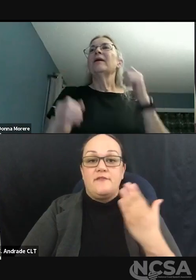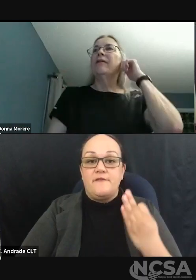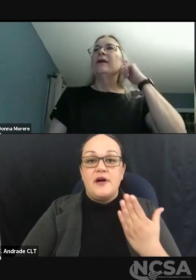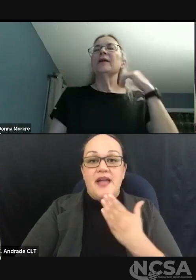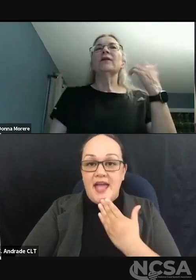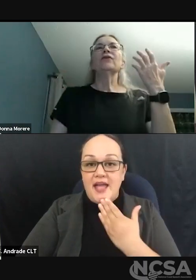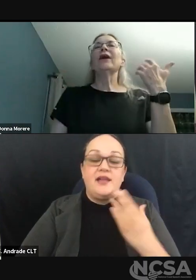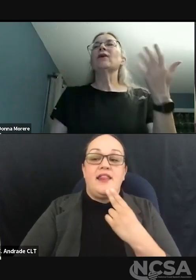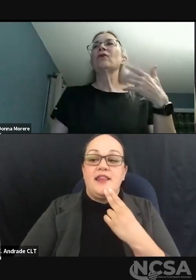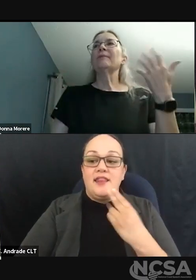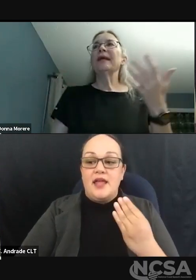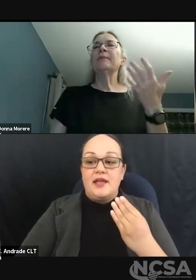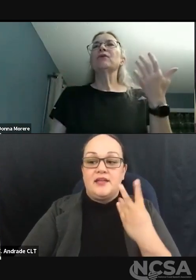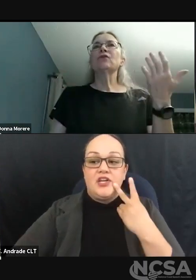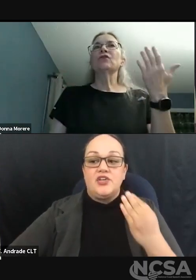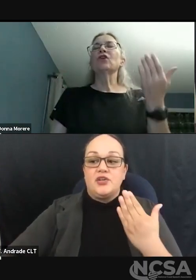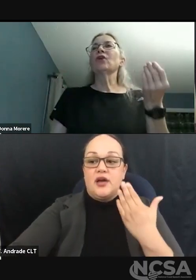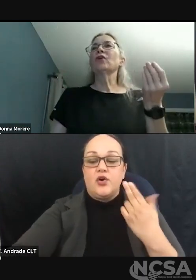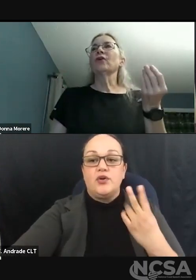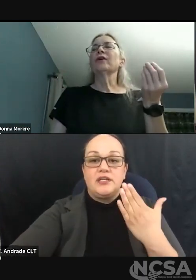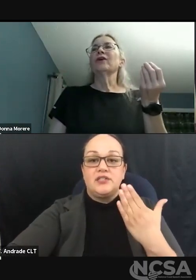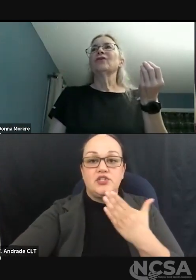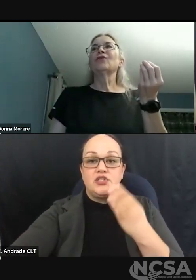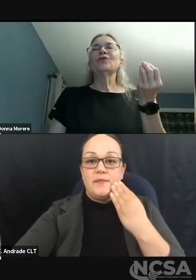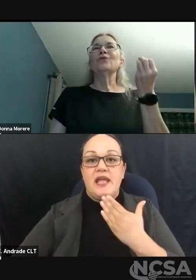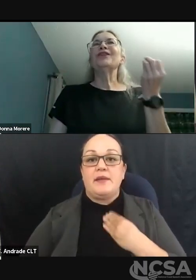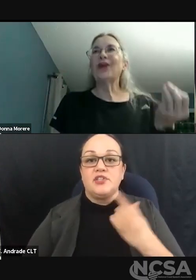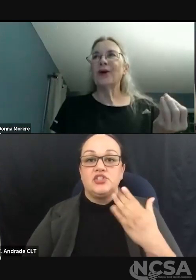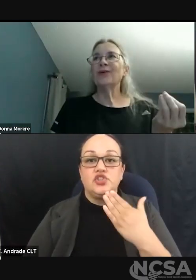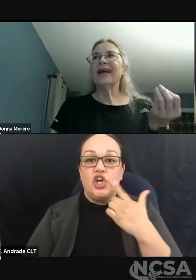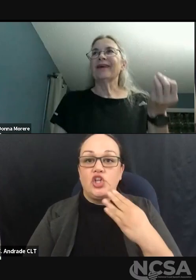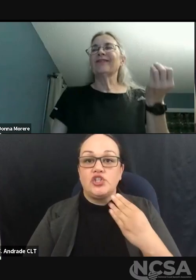then you're not going to be able to learn to decode text,